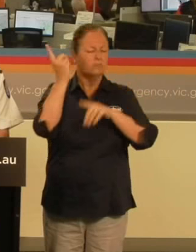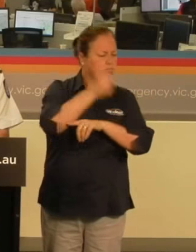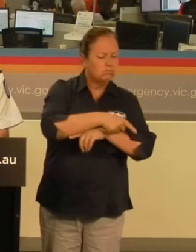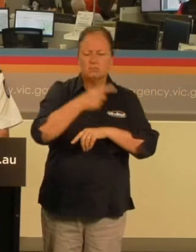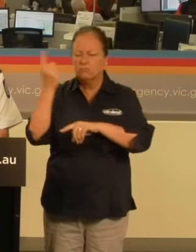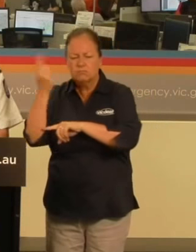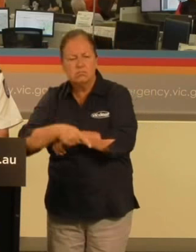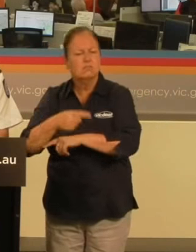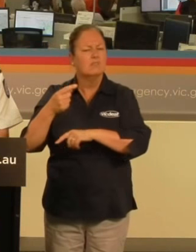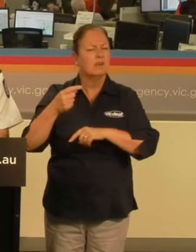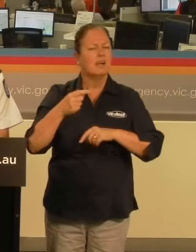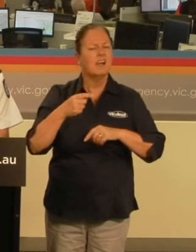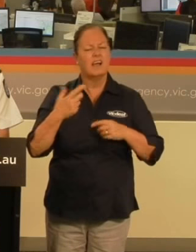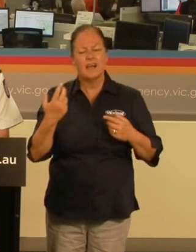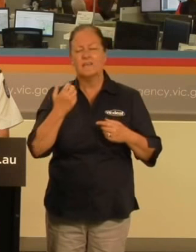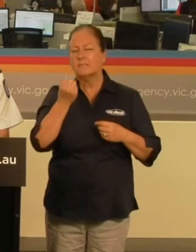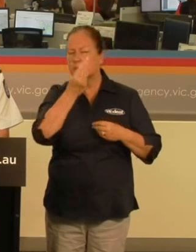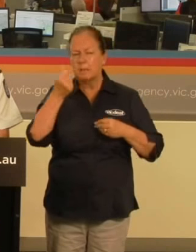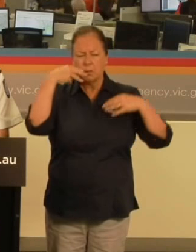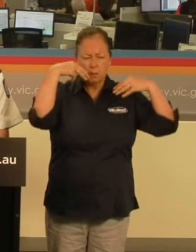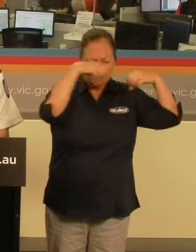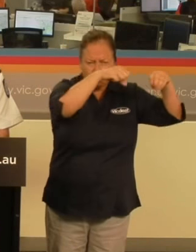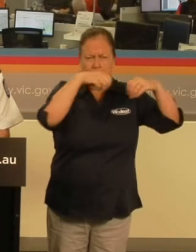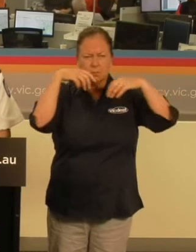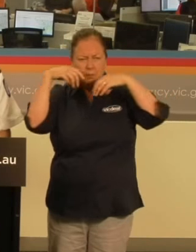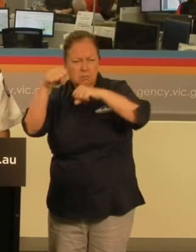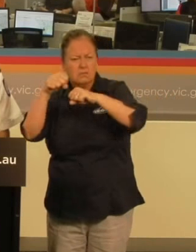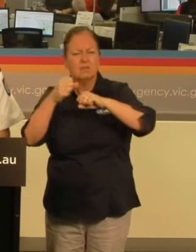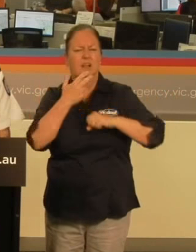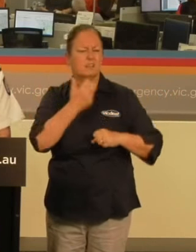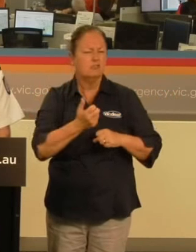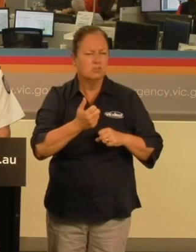some local outages of power but none significant at this point in time so the